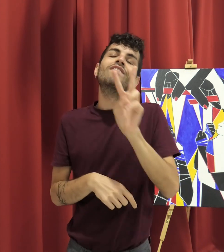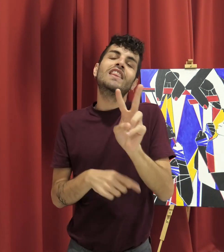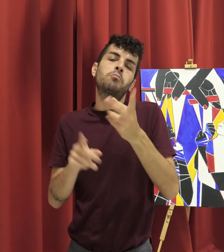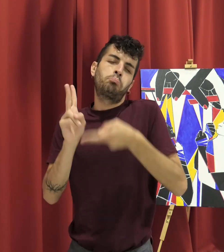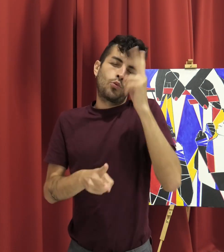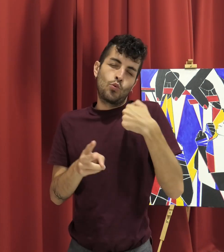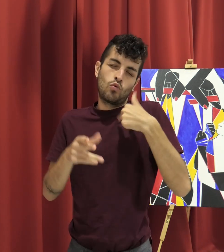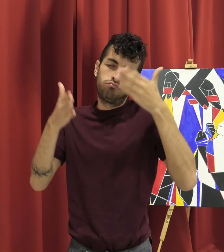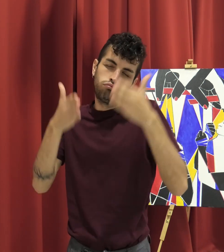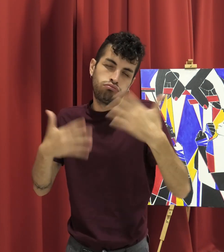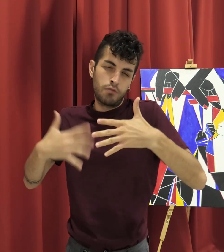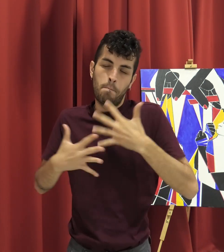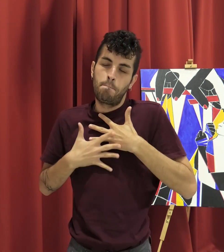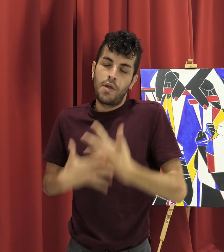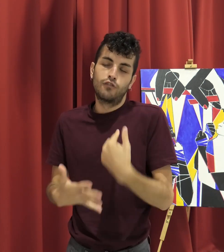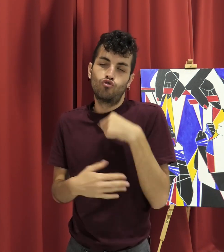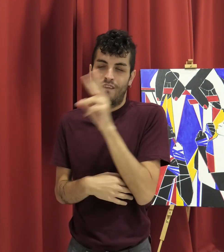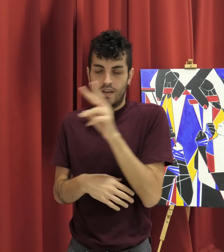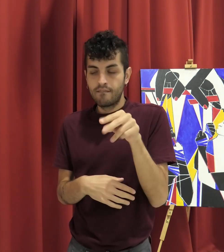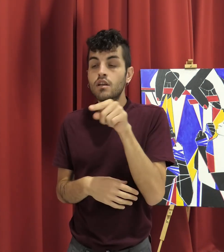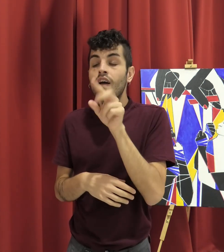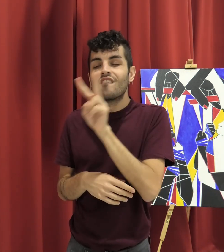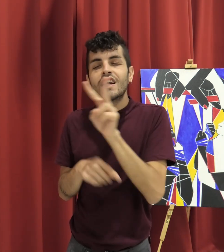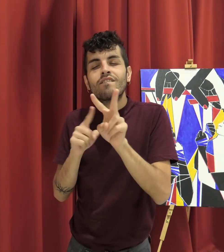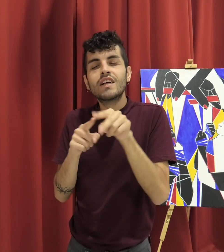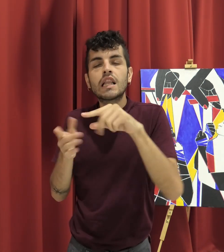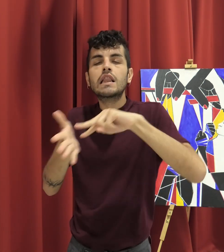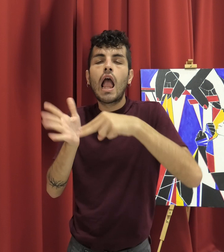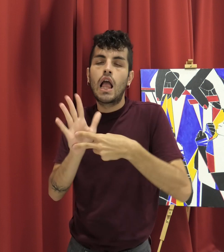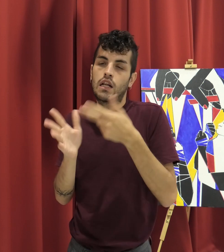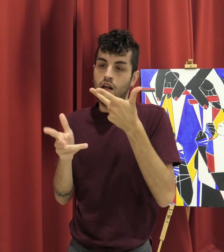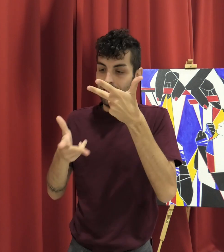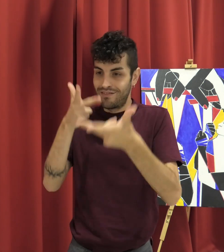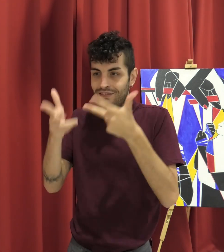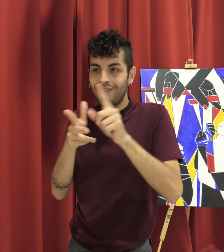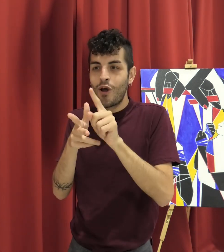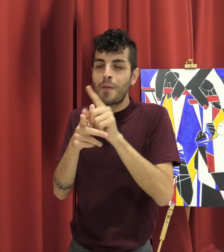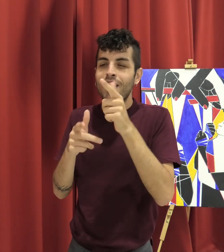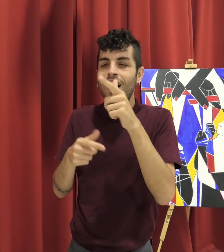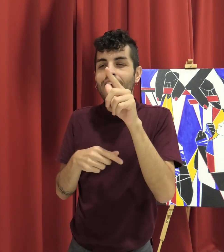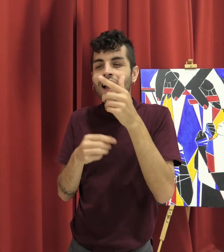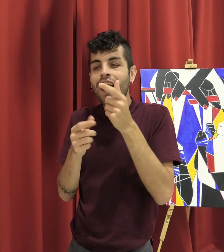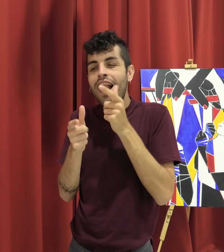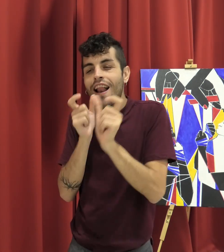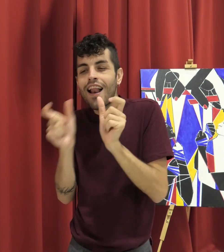and for the VV, which is my passion, I have to be careful about the techniques I use